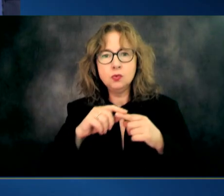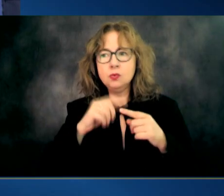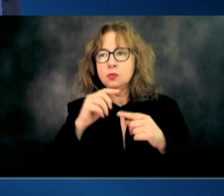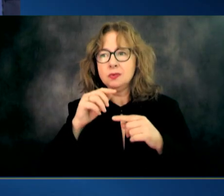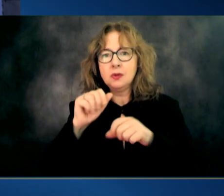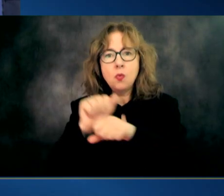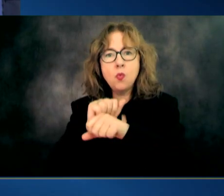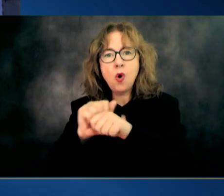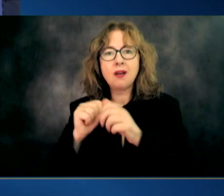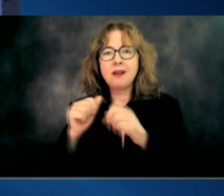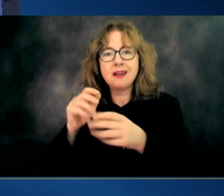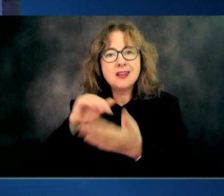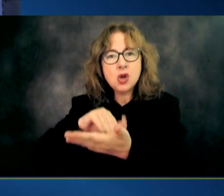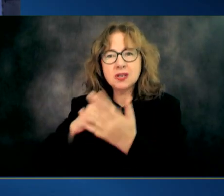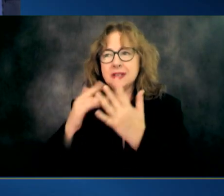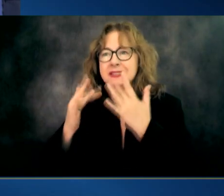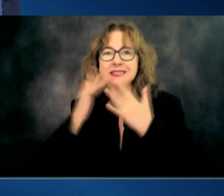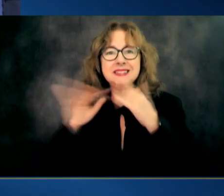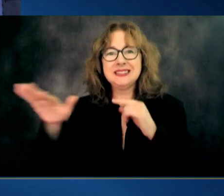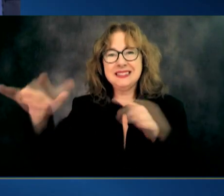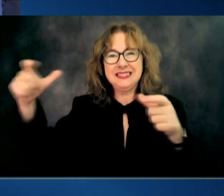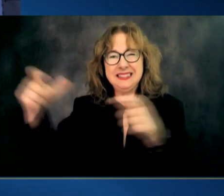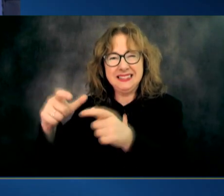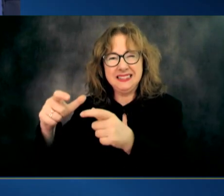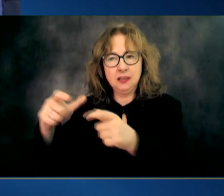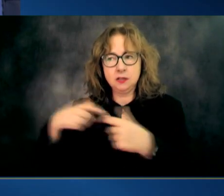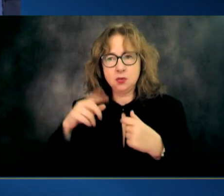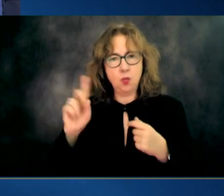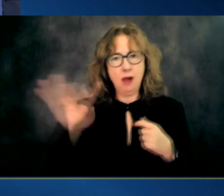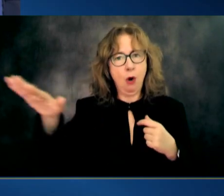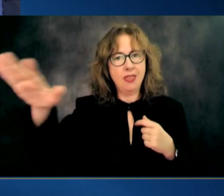they, right? And so, we talk about telehealth and all of that. But really, when you need to